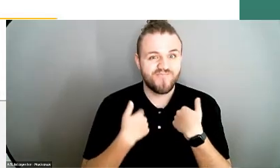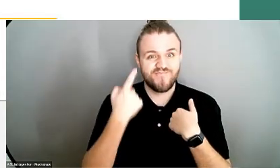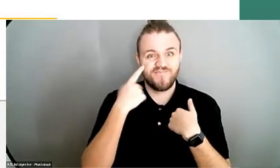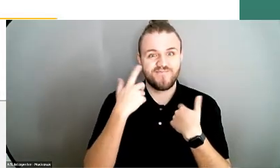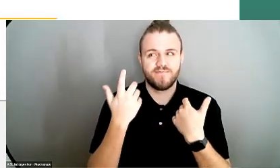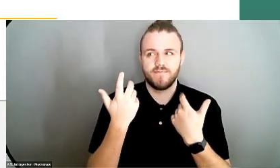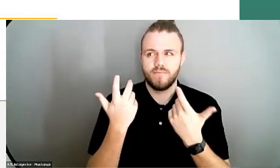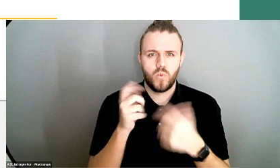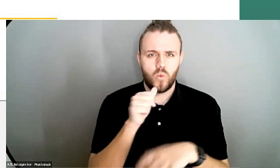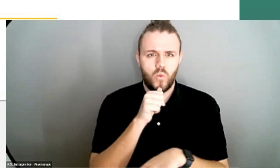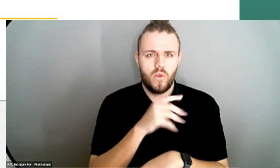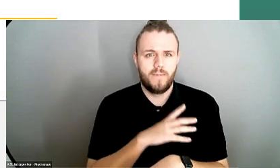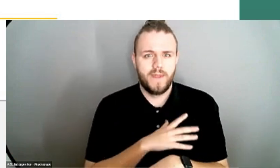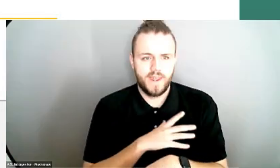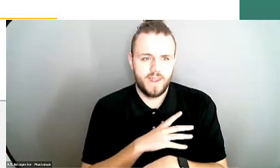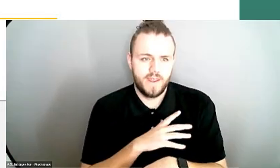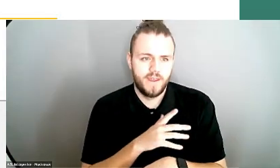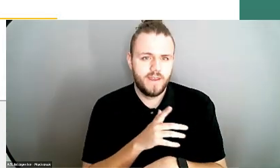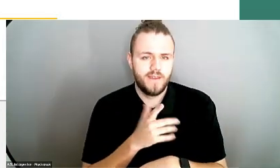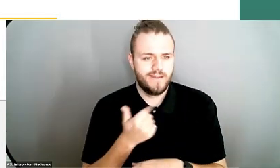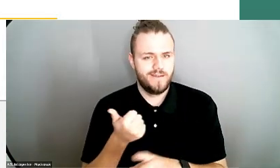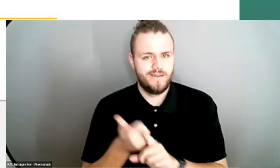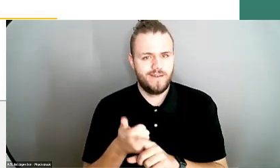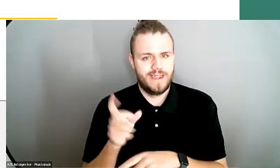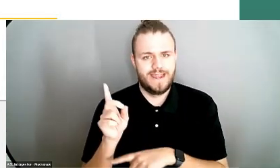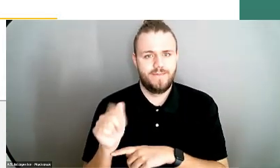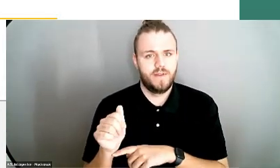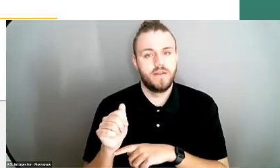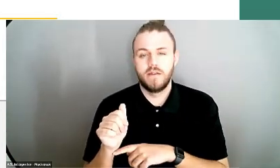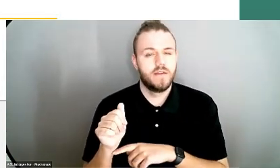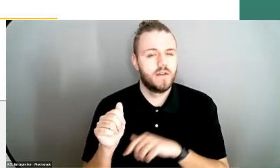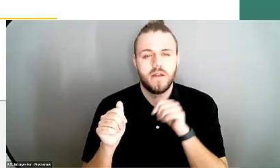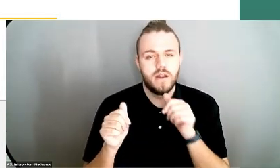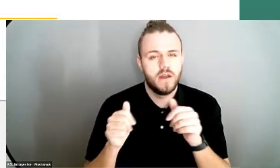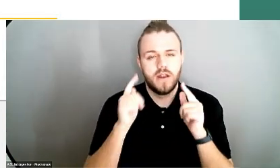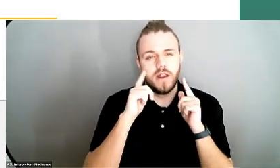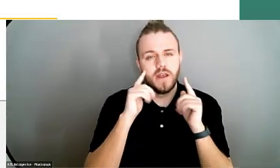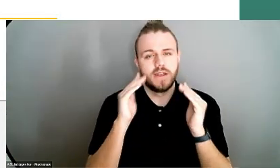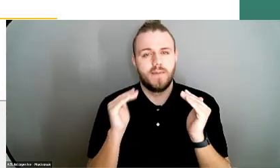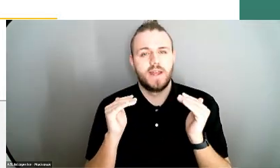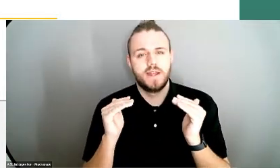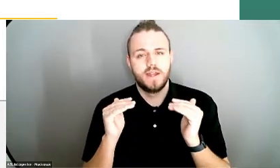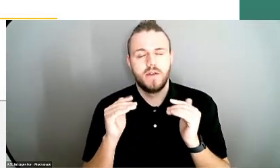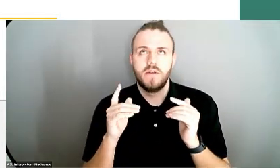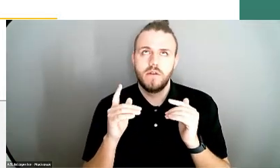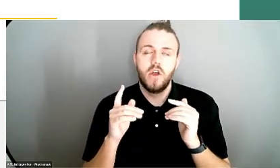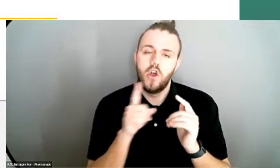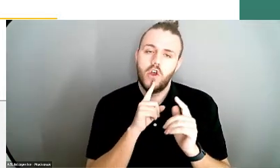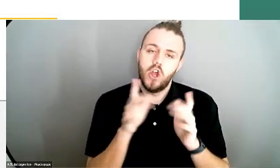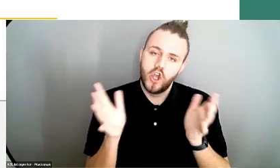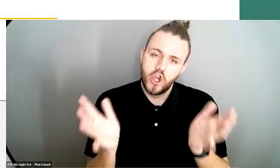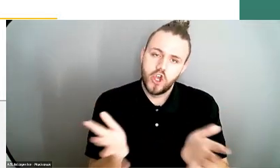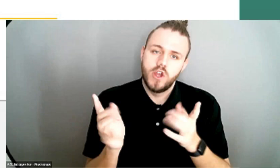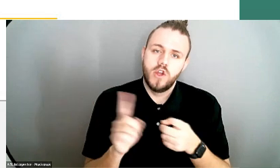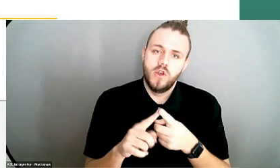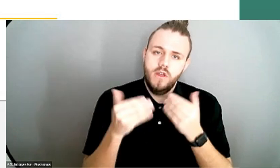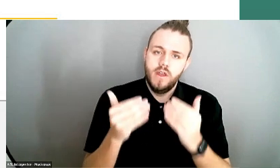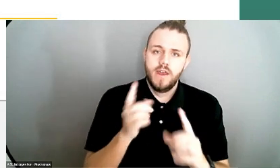with disabilities are not expected and encouraged to talk about and consider